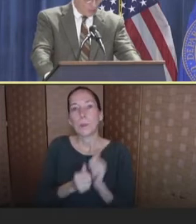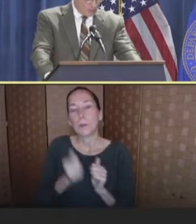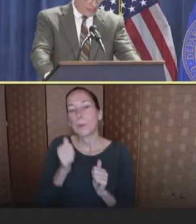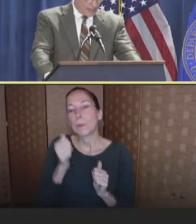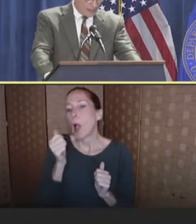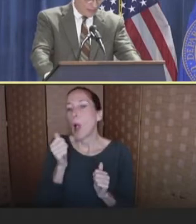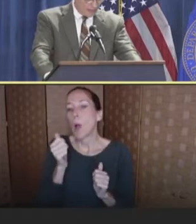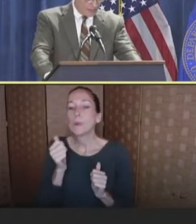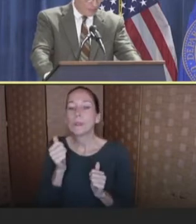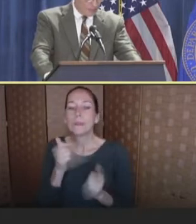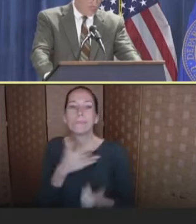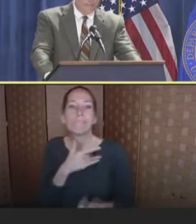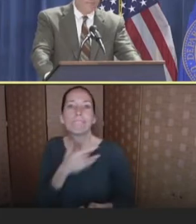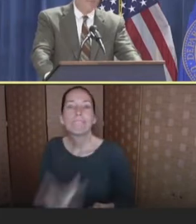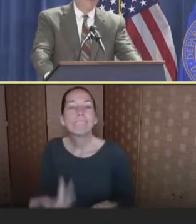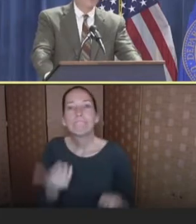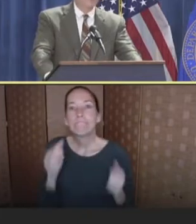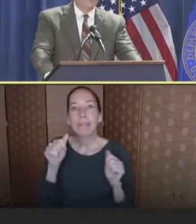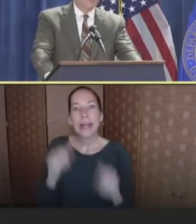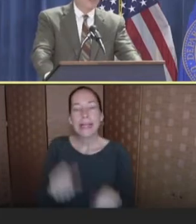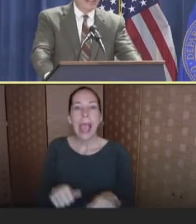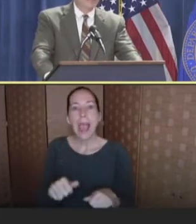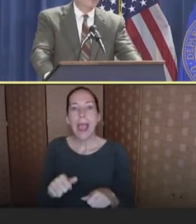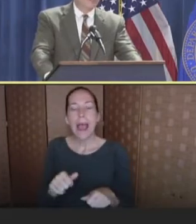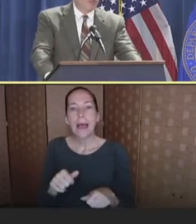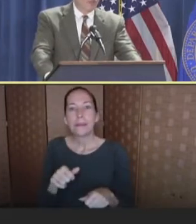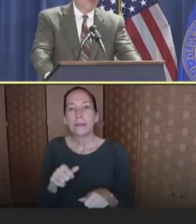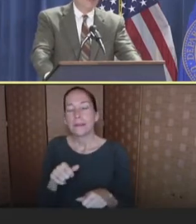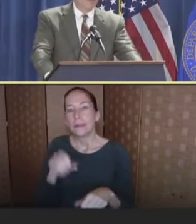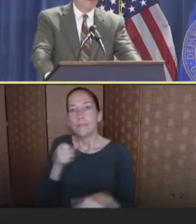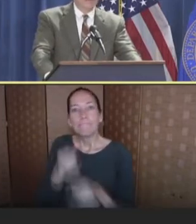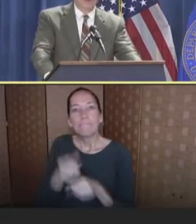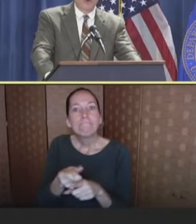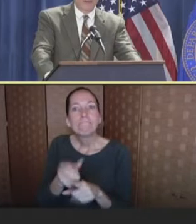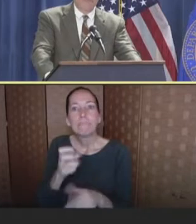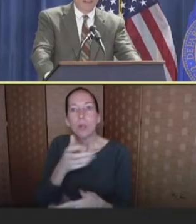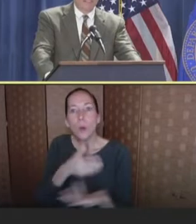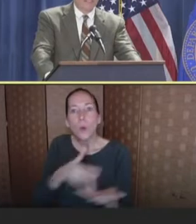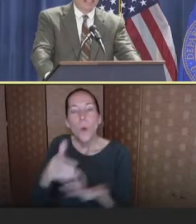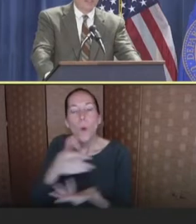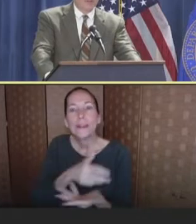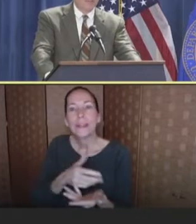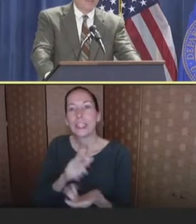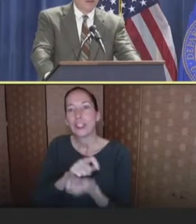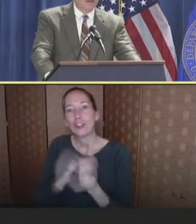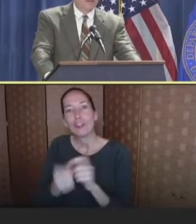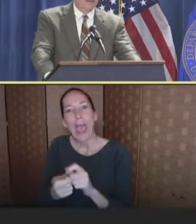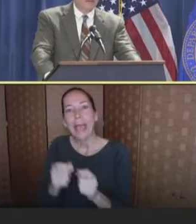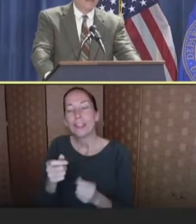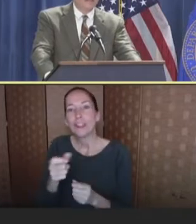to reinforce or change the social norm around vaccination.